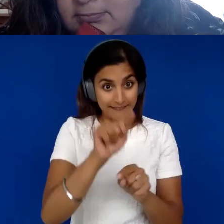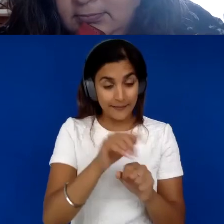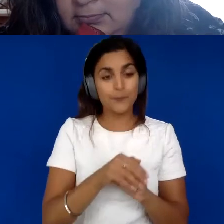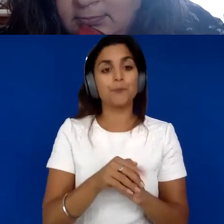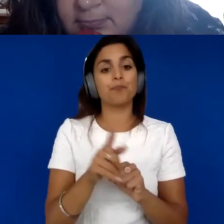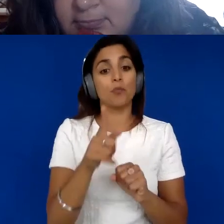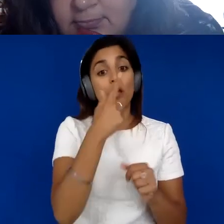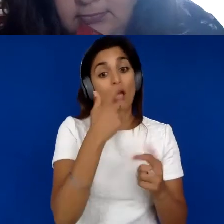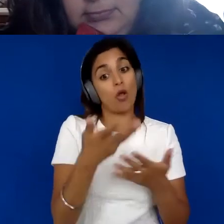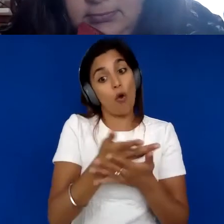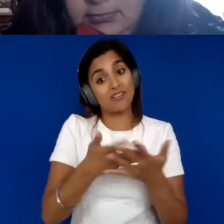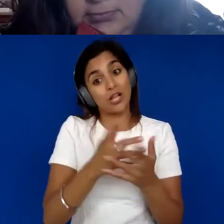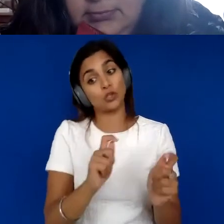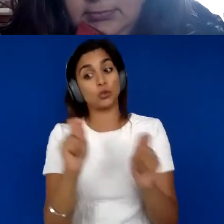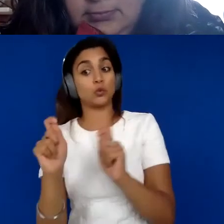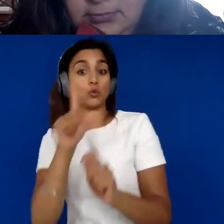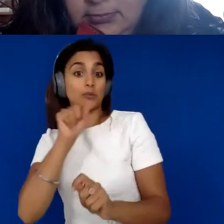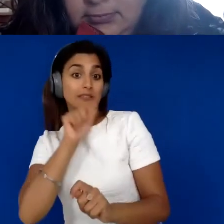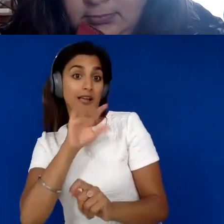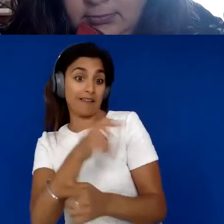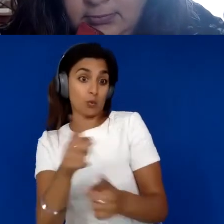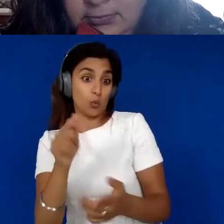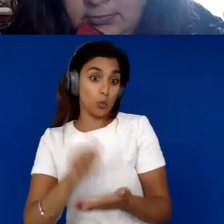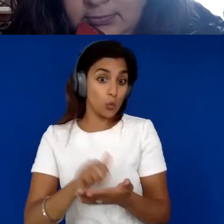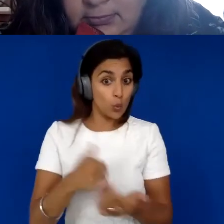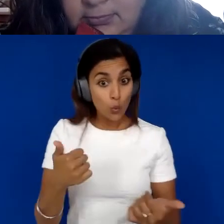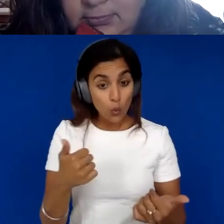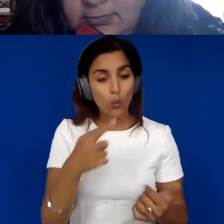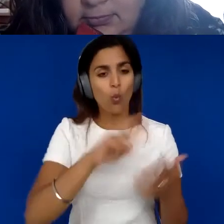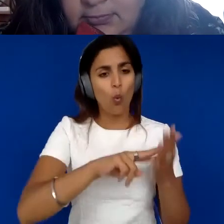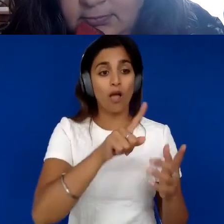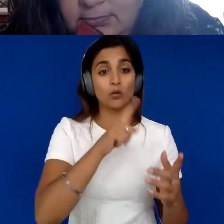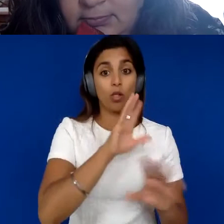you're up for it but the organizers will get in touch about that because this